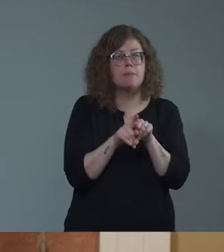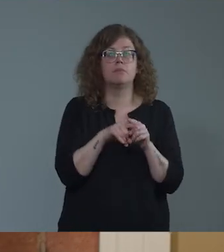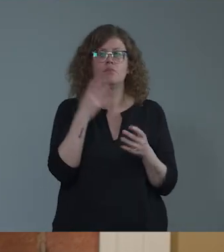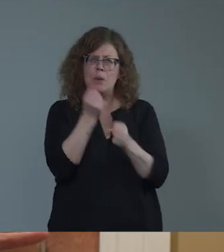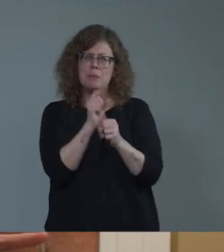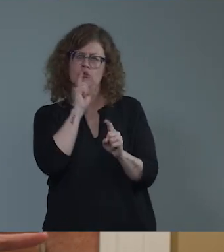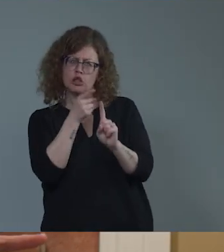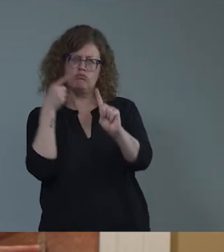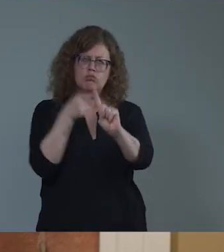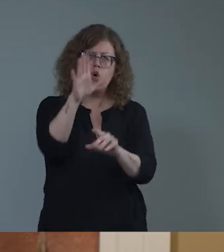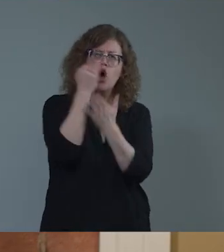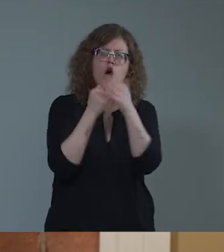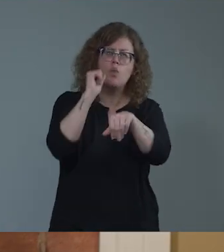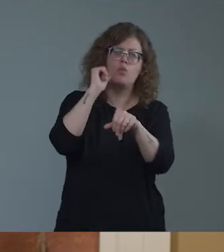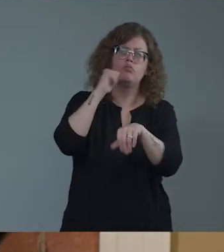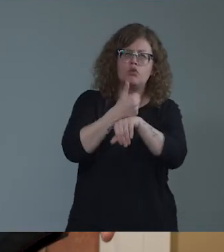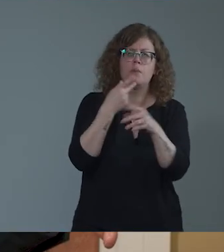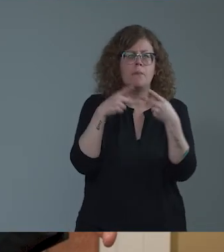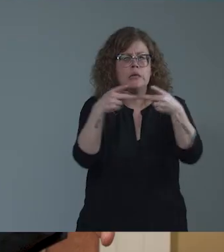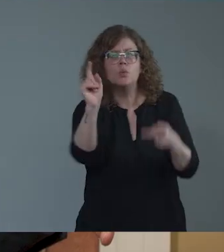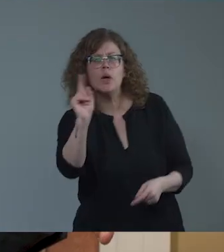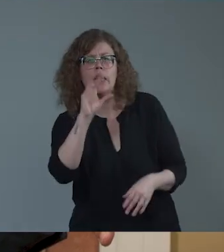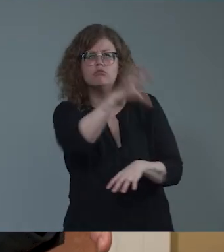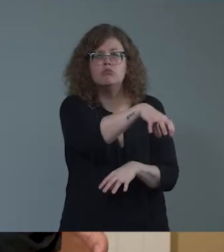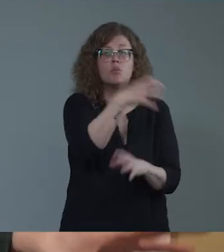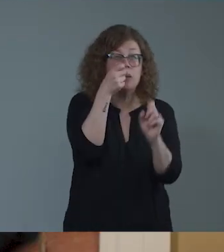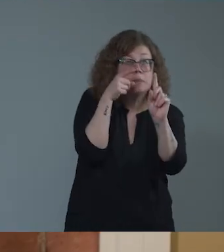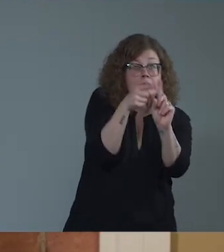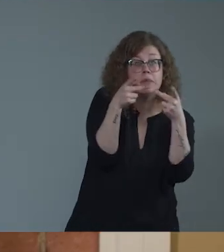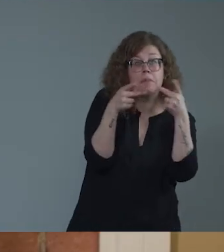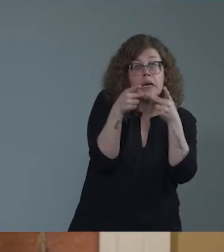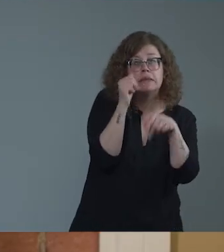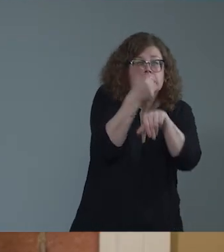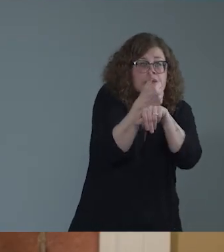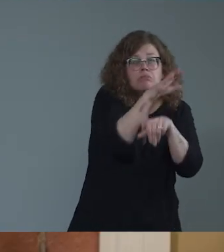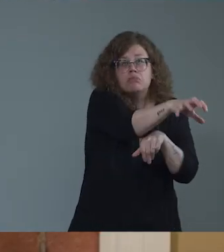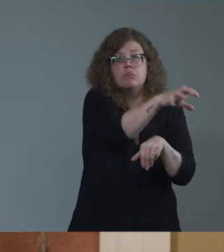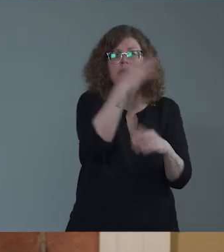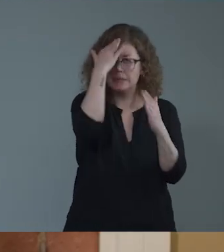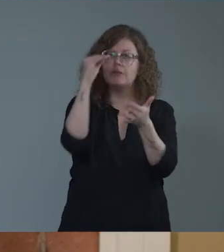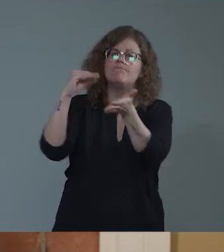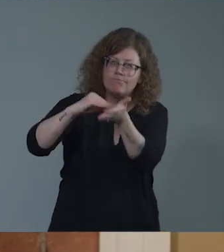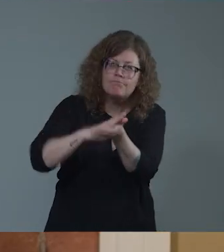So whatever you use to hire your artist based on those objectives you created in a project plan, you put those into the contract. Right. It's all the same.